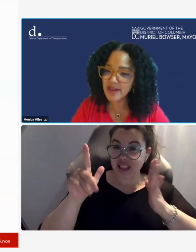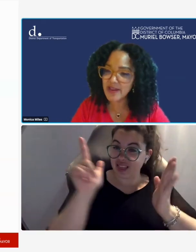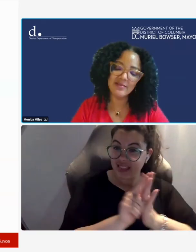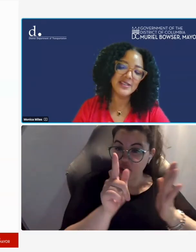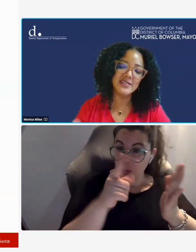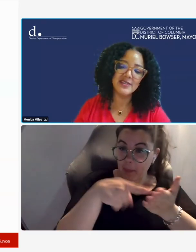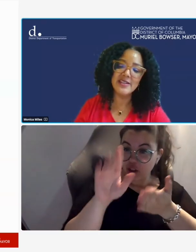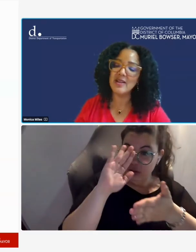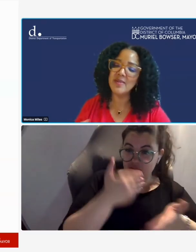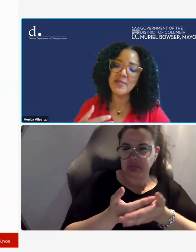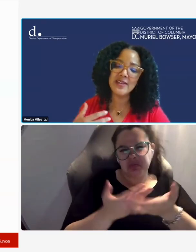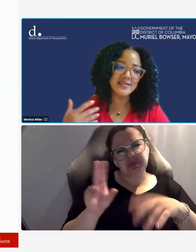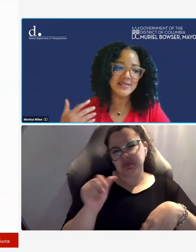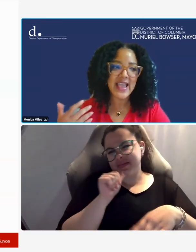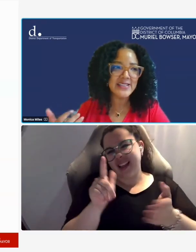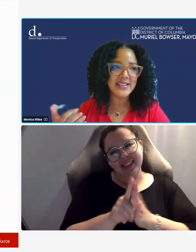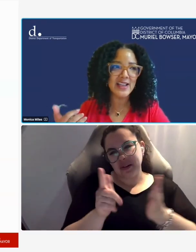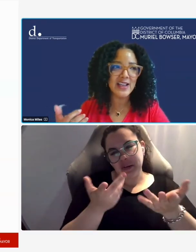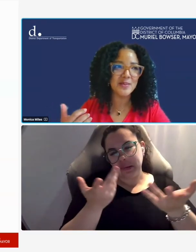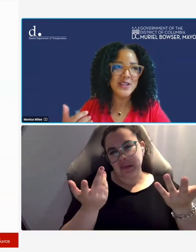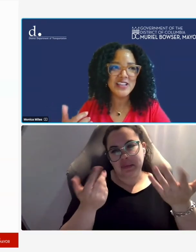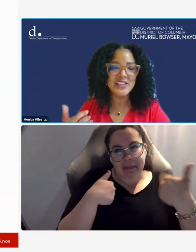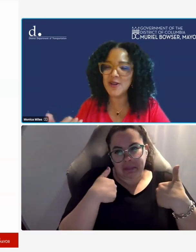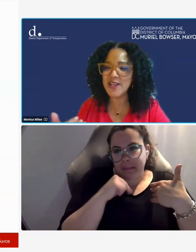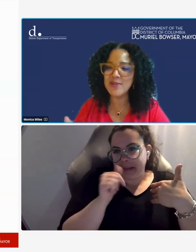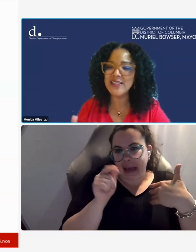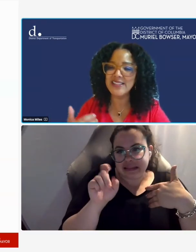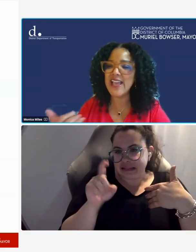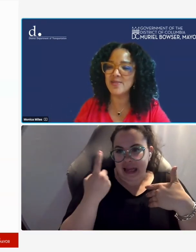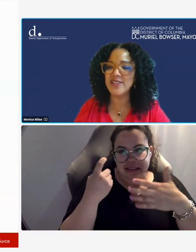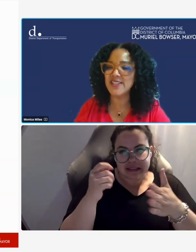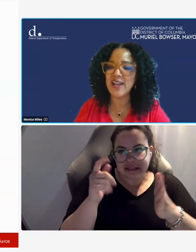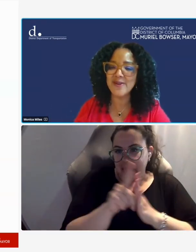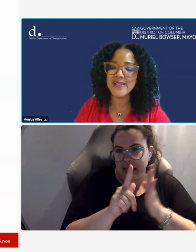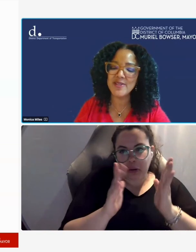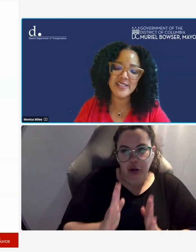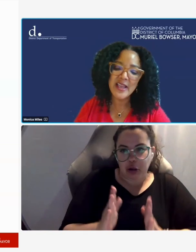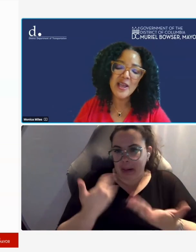don't think it's illegal i mean i'm not a tax um attorney i'm not the tax police the irs police